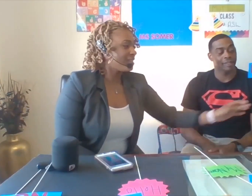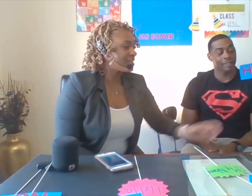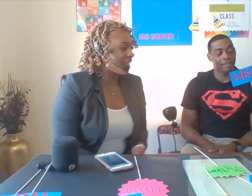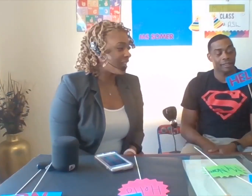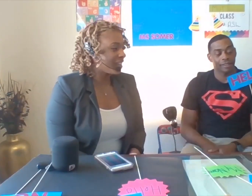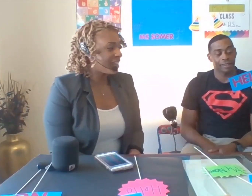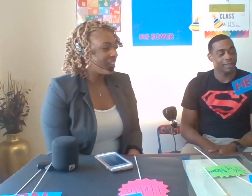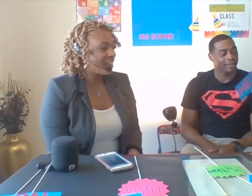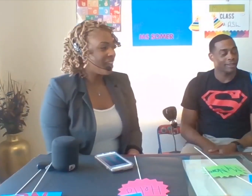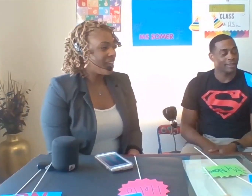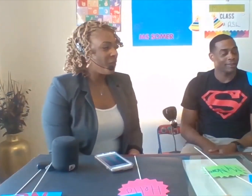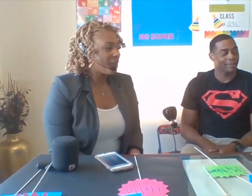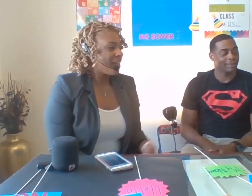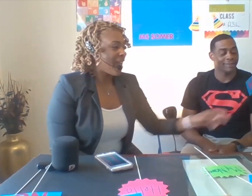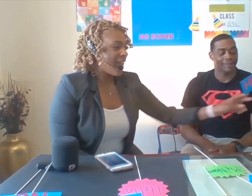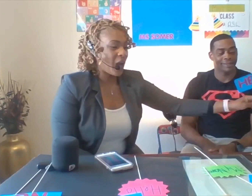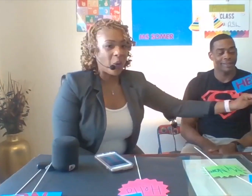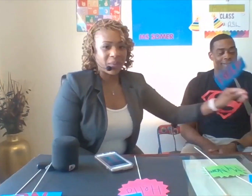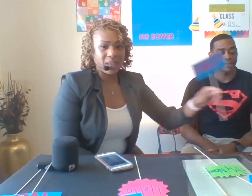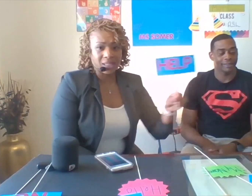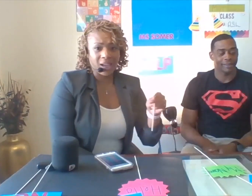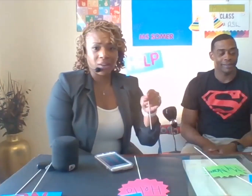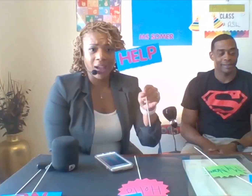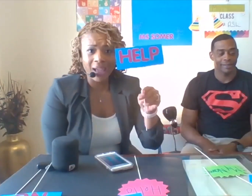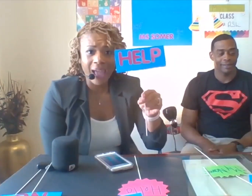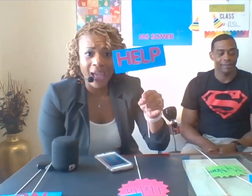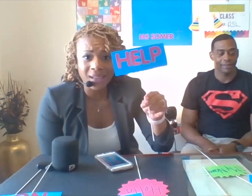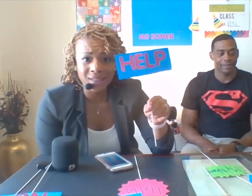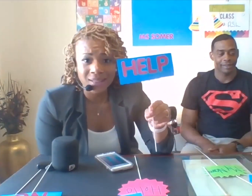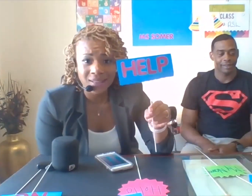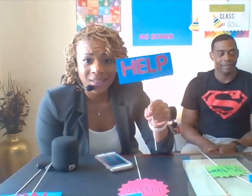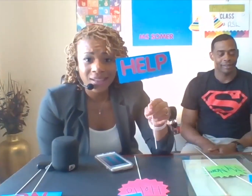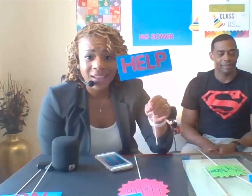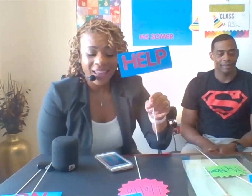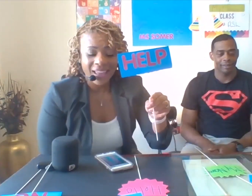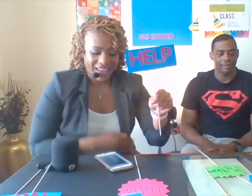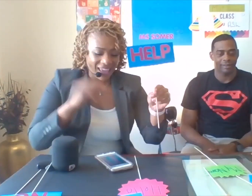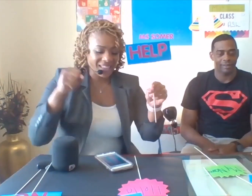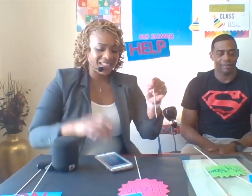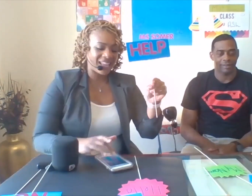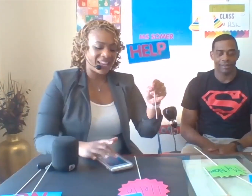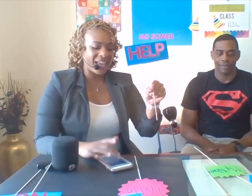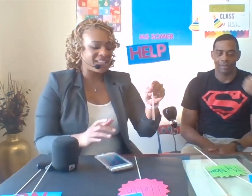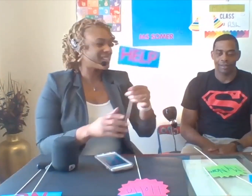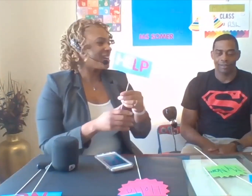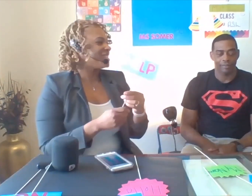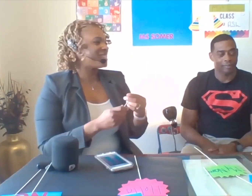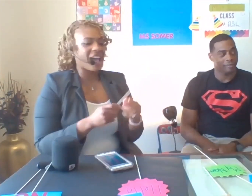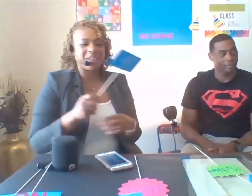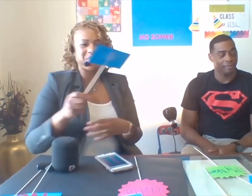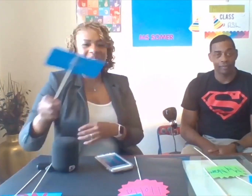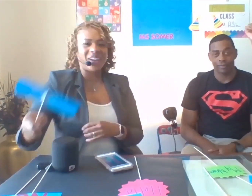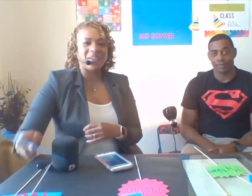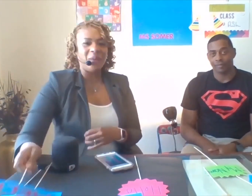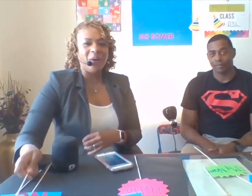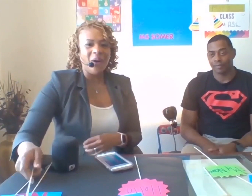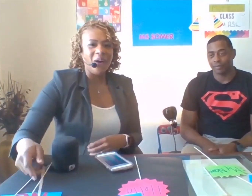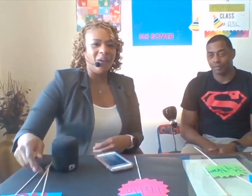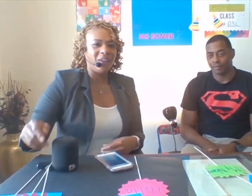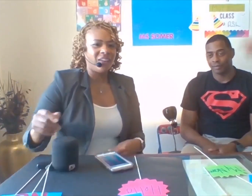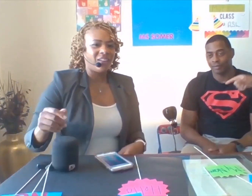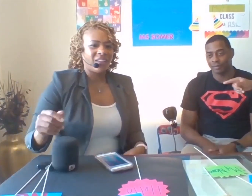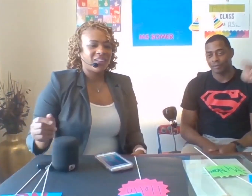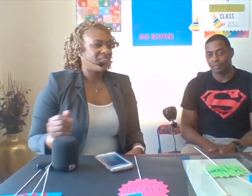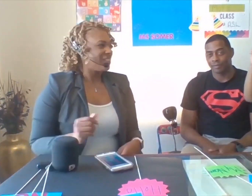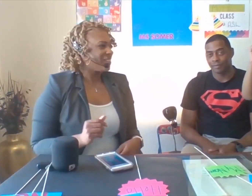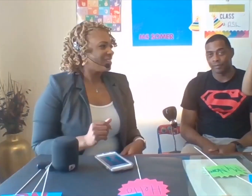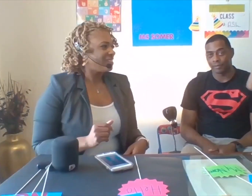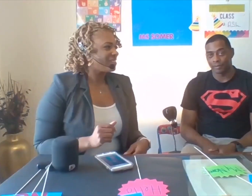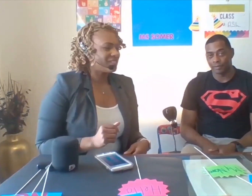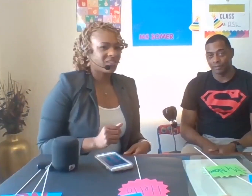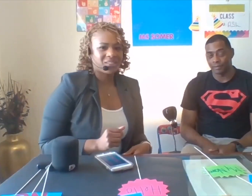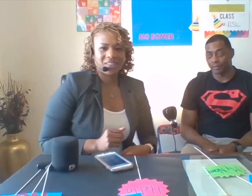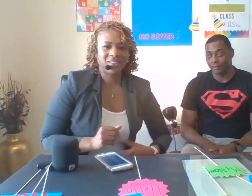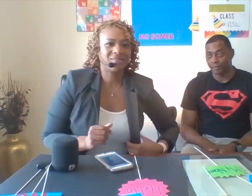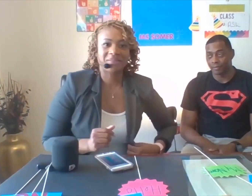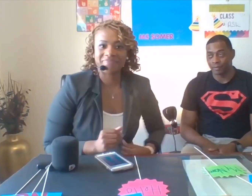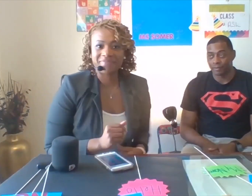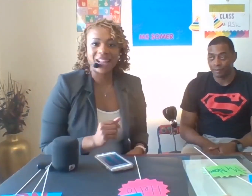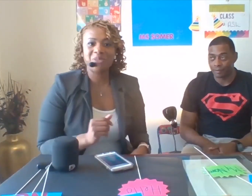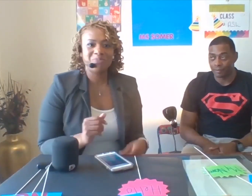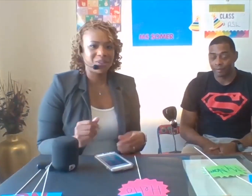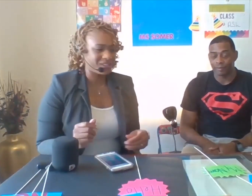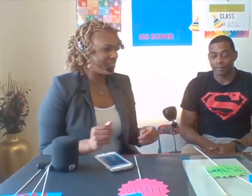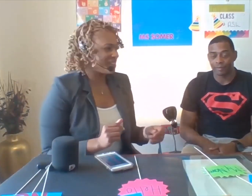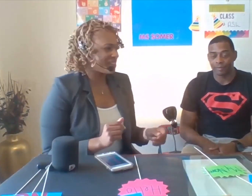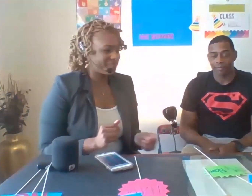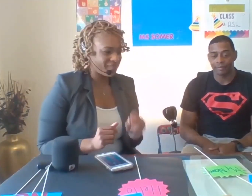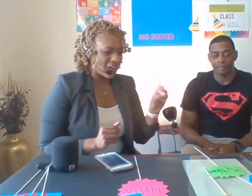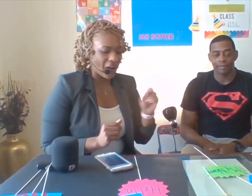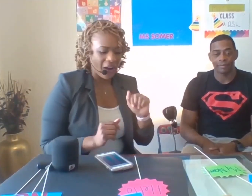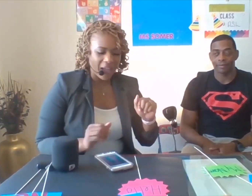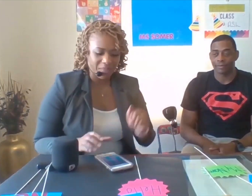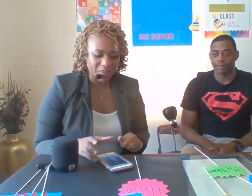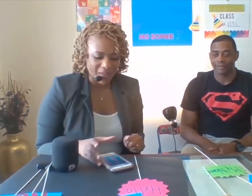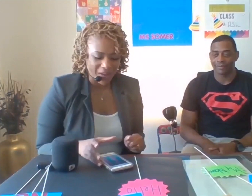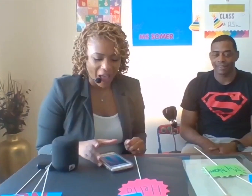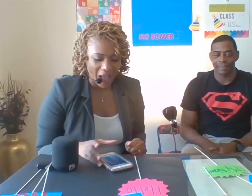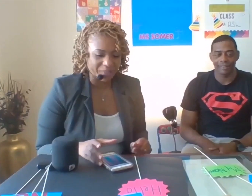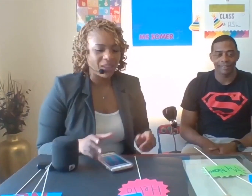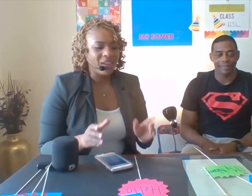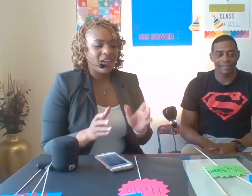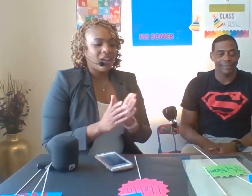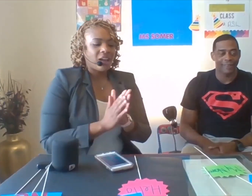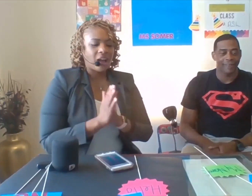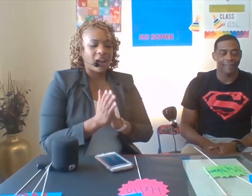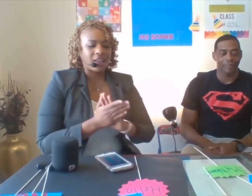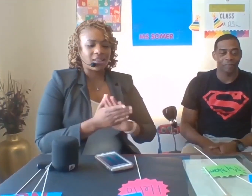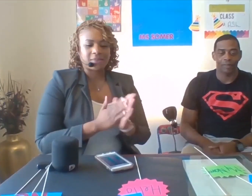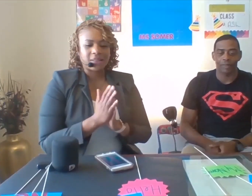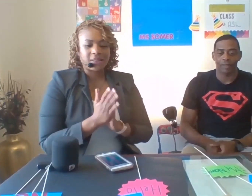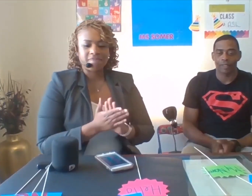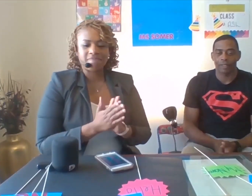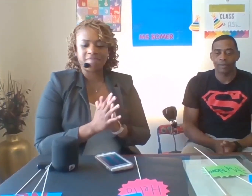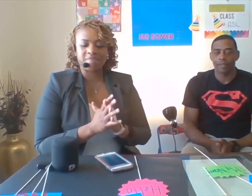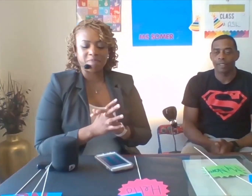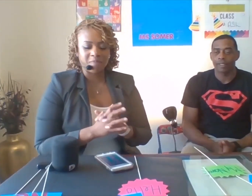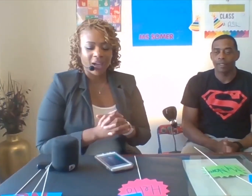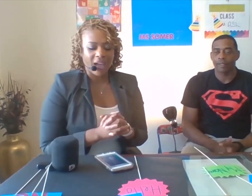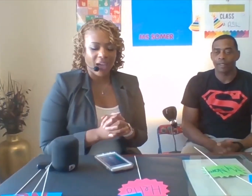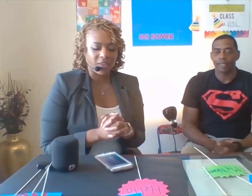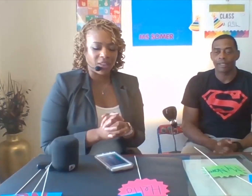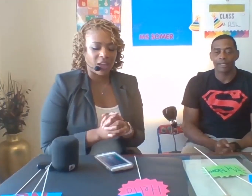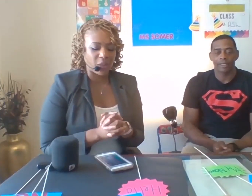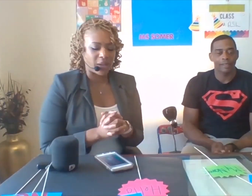say it help is that correct nice yes it is alright alright I have another one